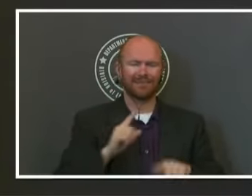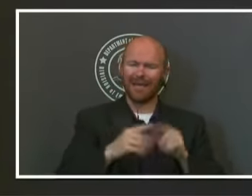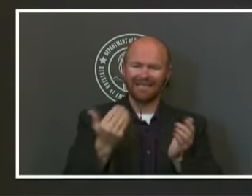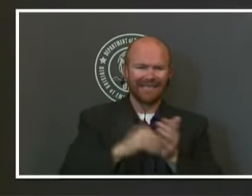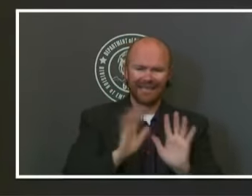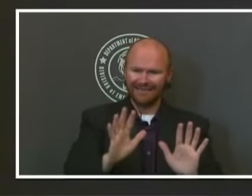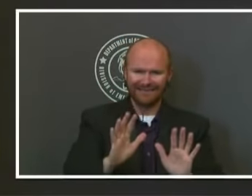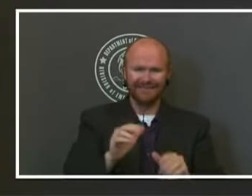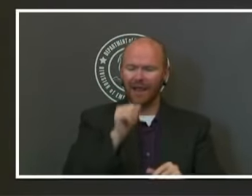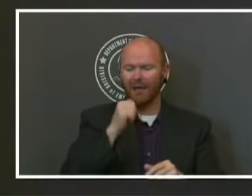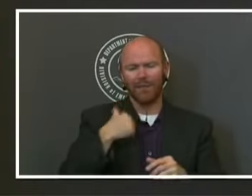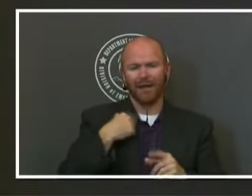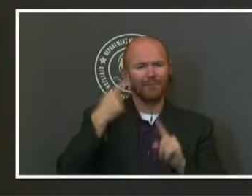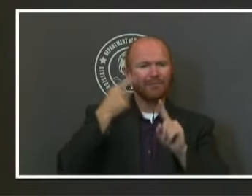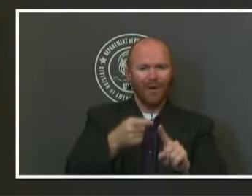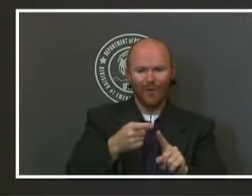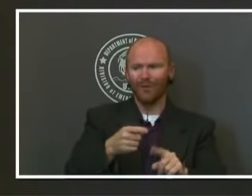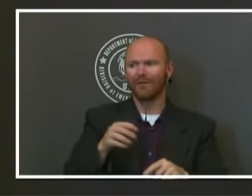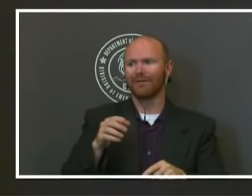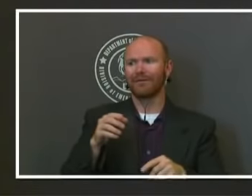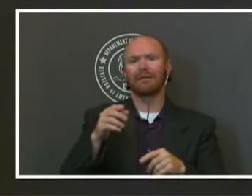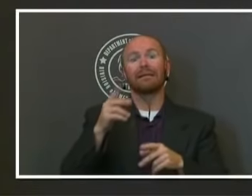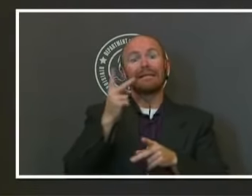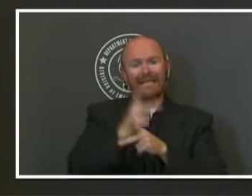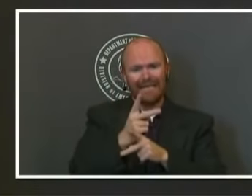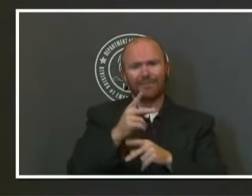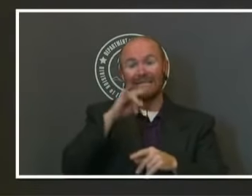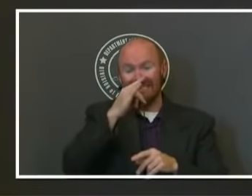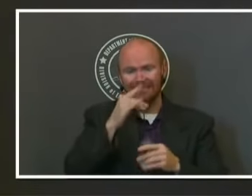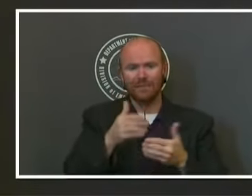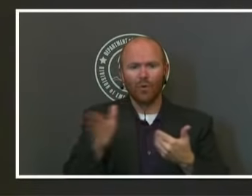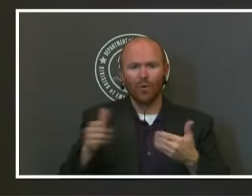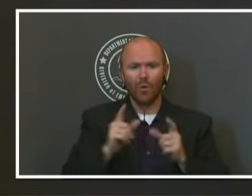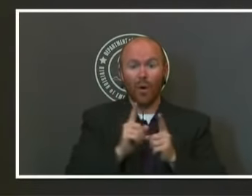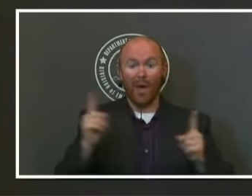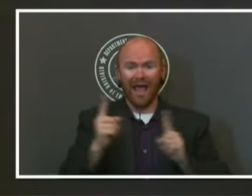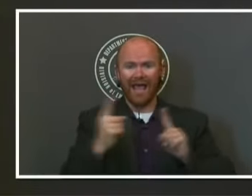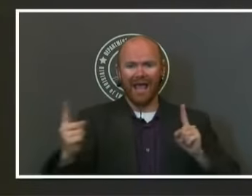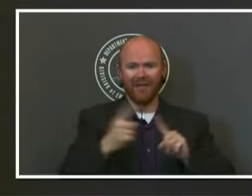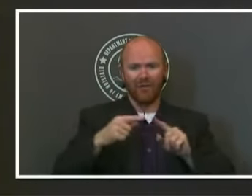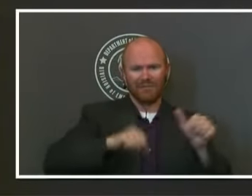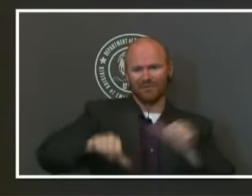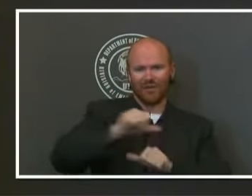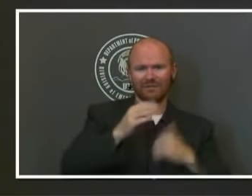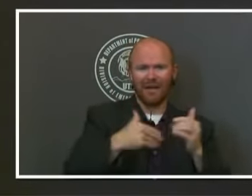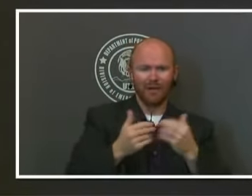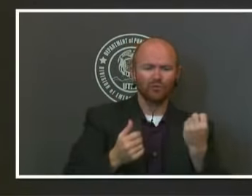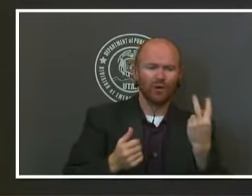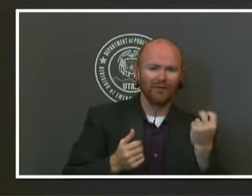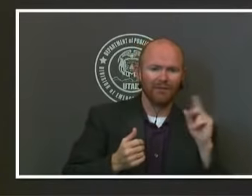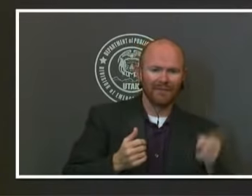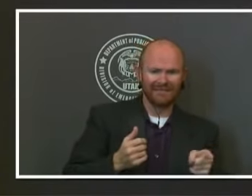as possible so that you can limit the number of people